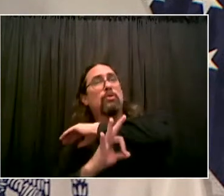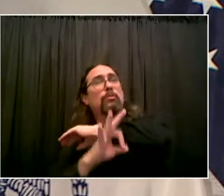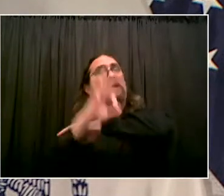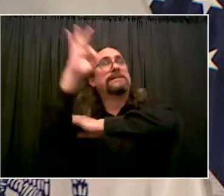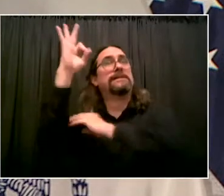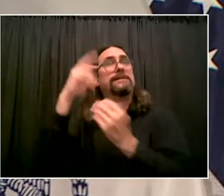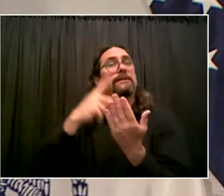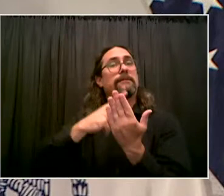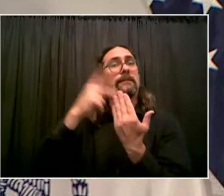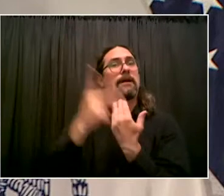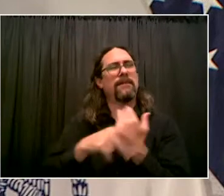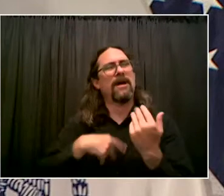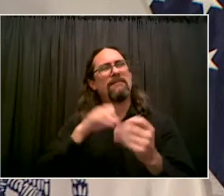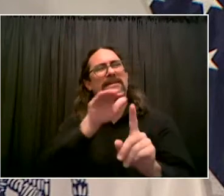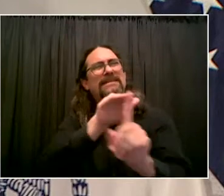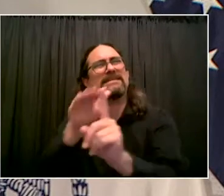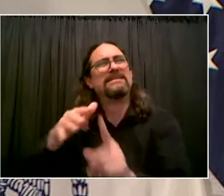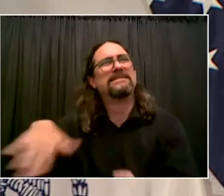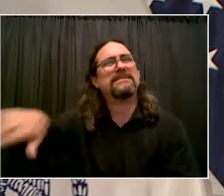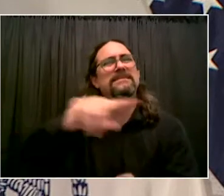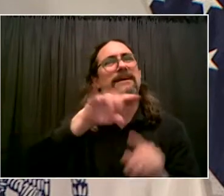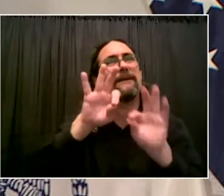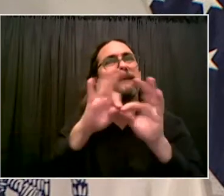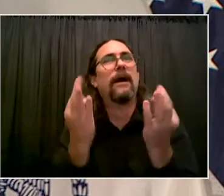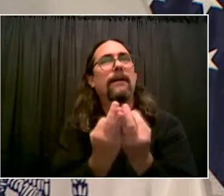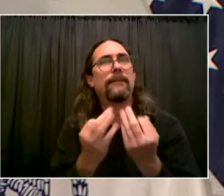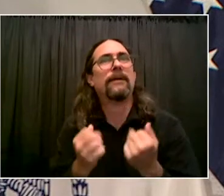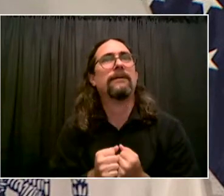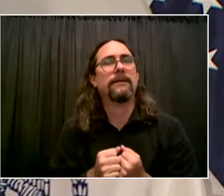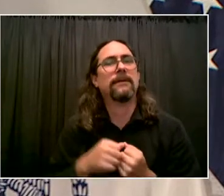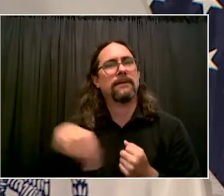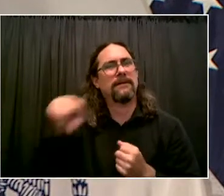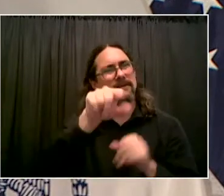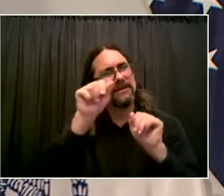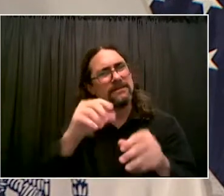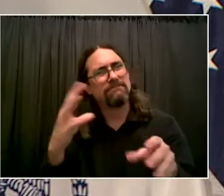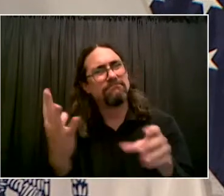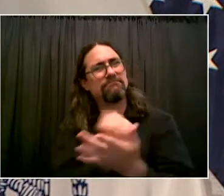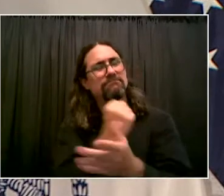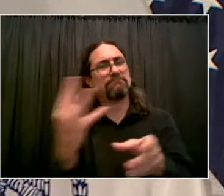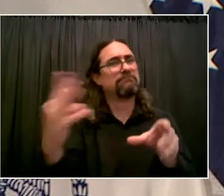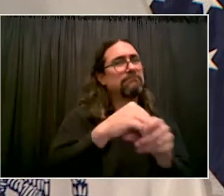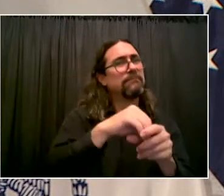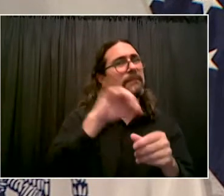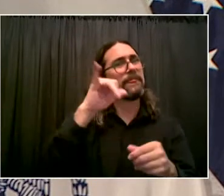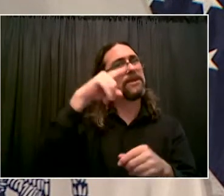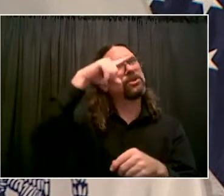REMINDER TO PARENTS OUT ERTHE,O FR THE NEXT FEW DAYS. I KNOW DEPARTMENT OF EDUCATION IS PUTTING OUT